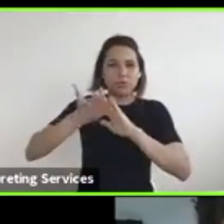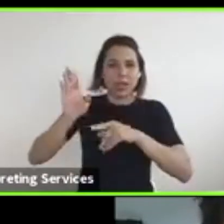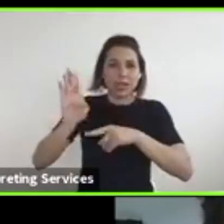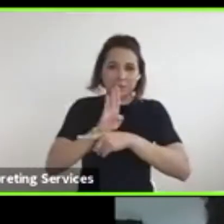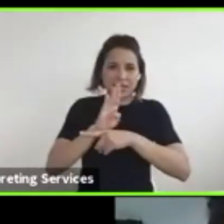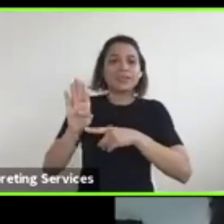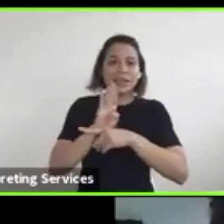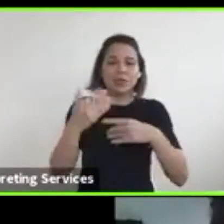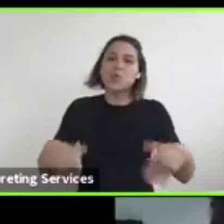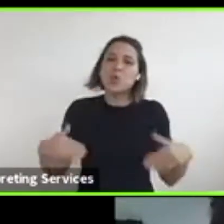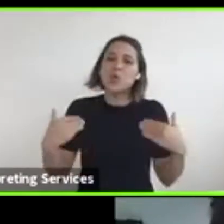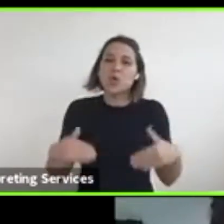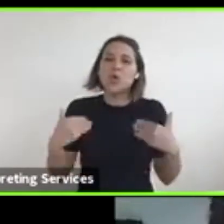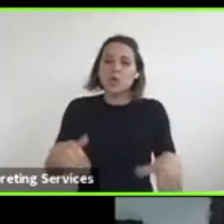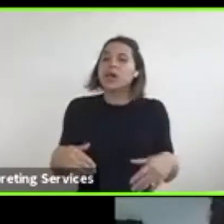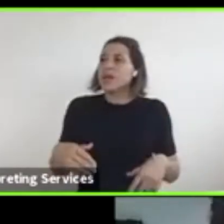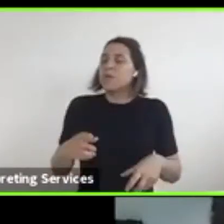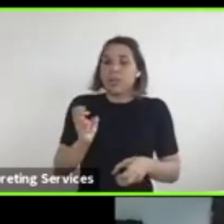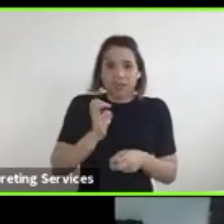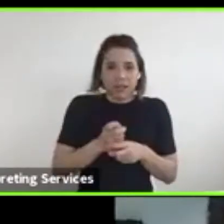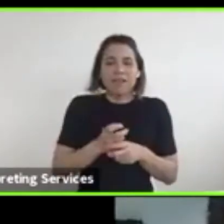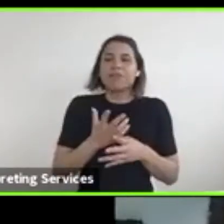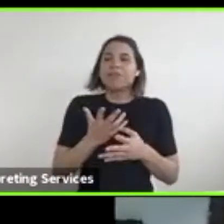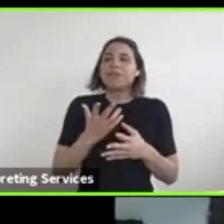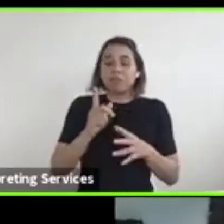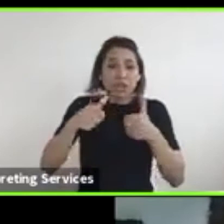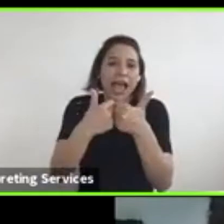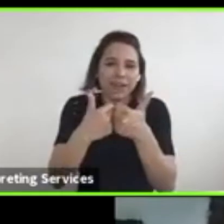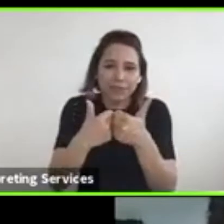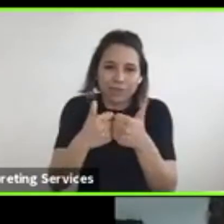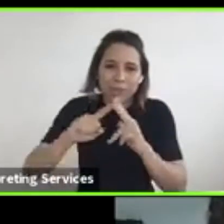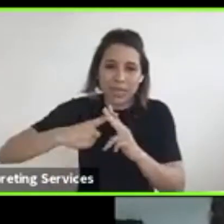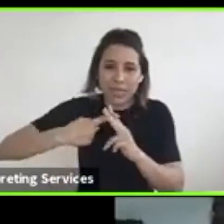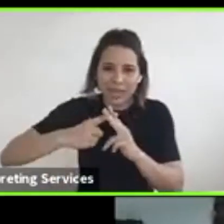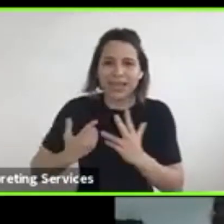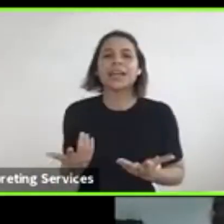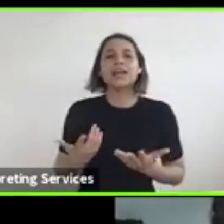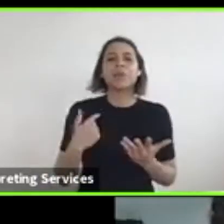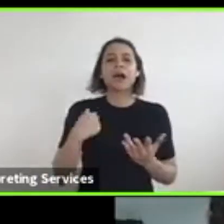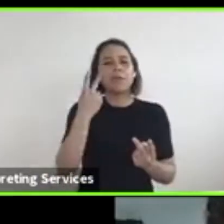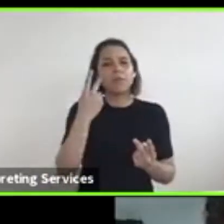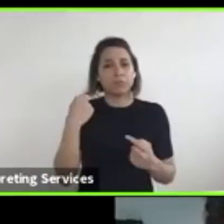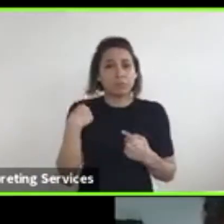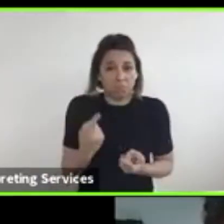AT FIRST, AND HAVE REALLY BEEN REFLECTING ON,